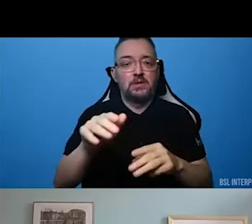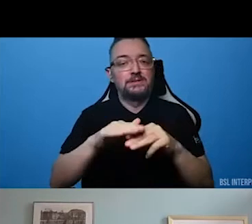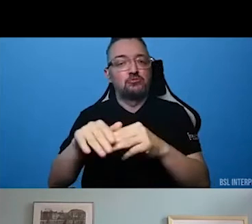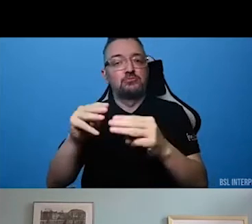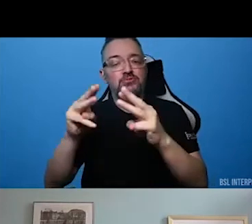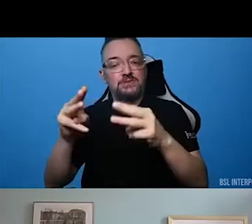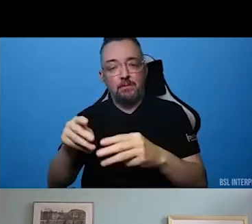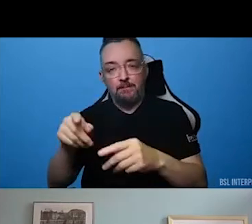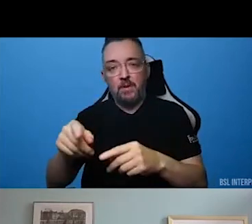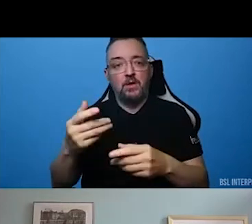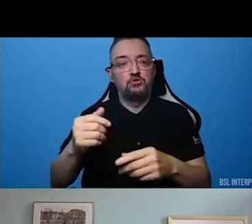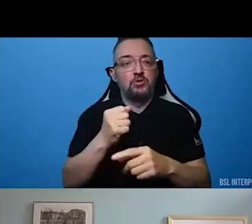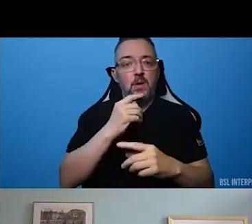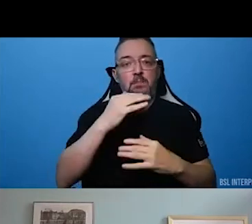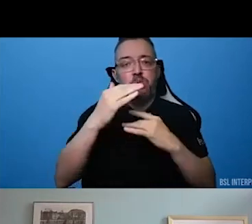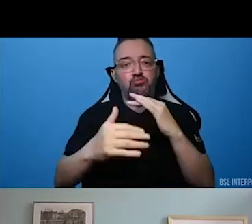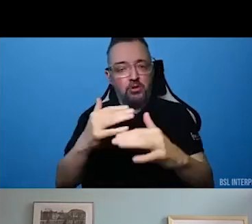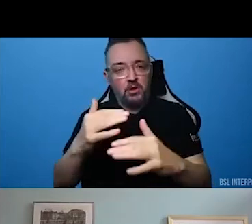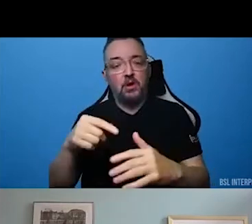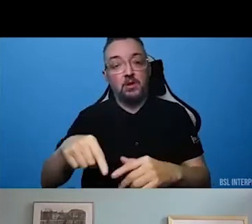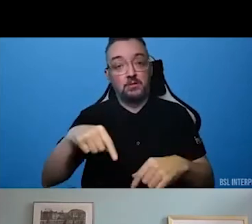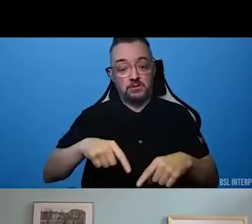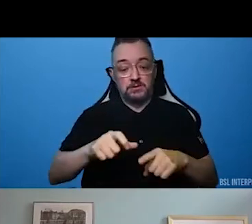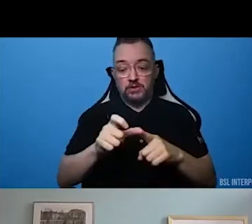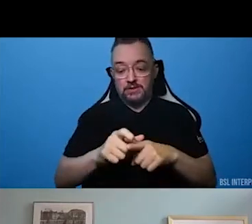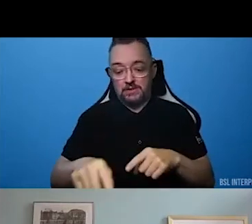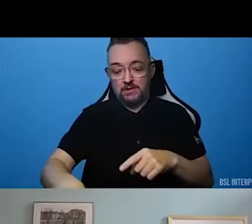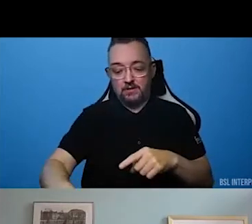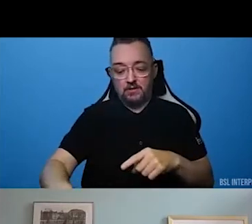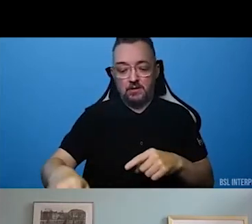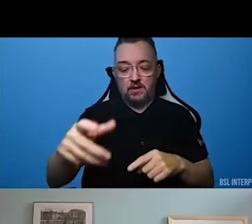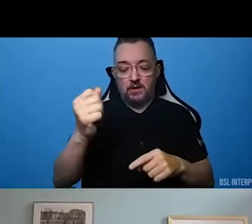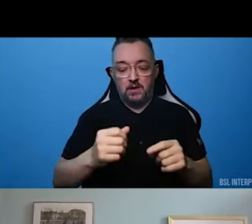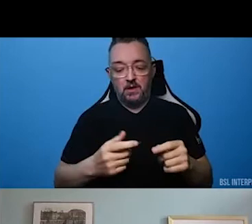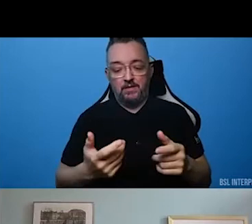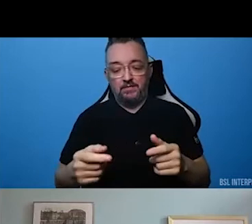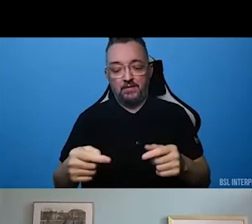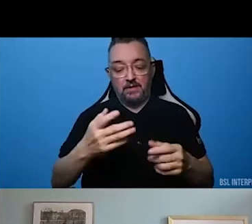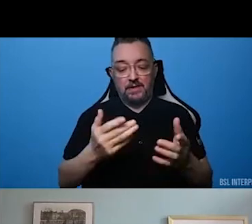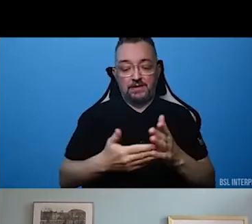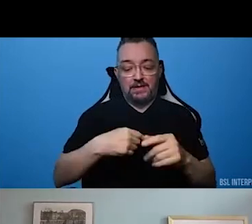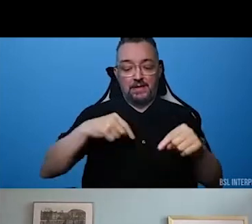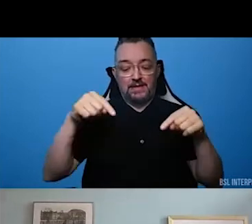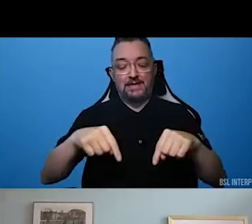and the Scottish National Portrait Gallery here in Dundee, the McManus Gallery and of course here at the V&A.